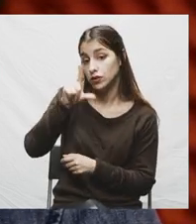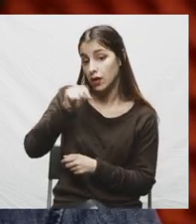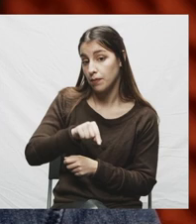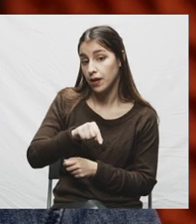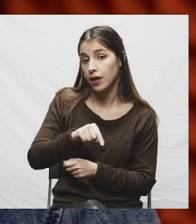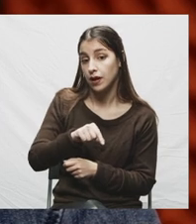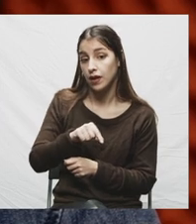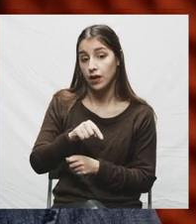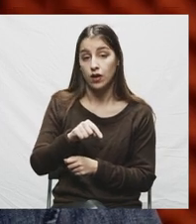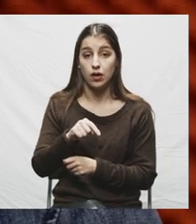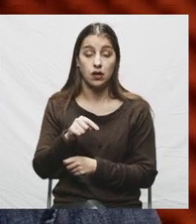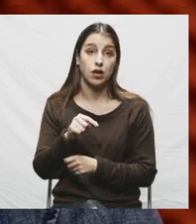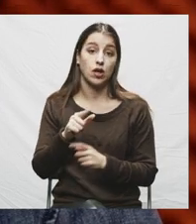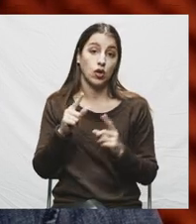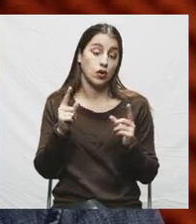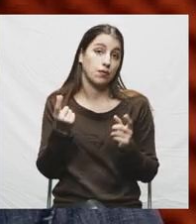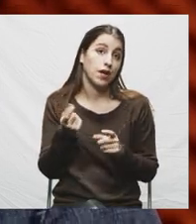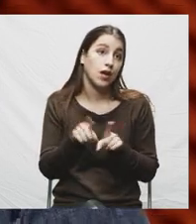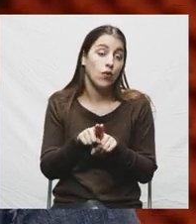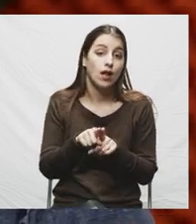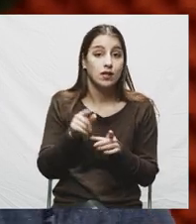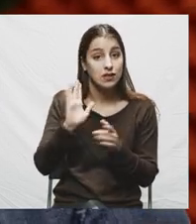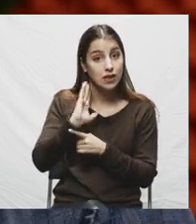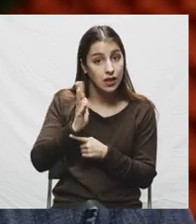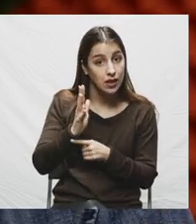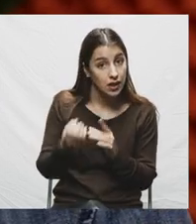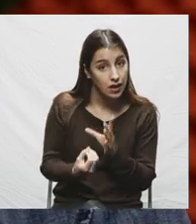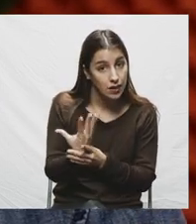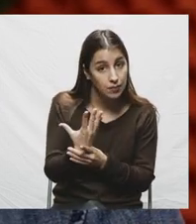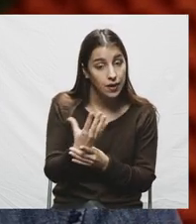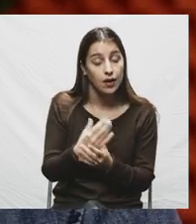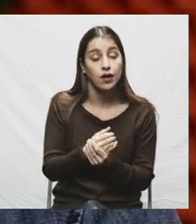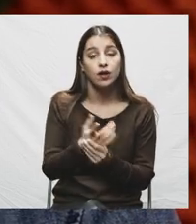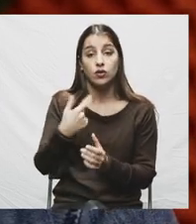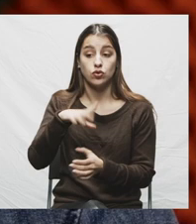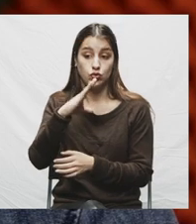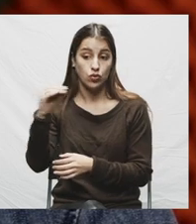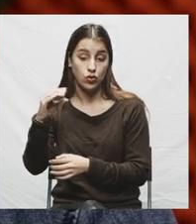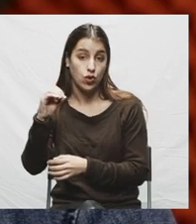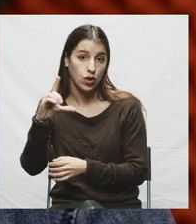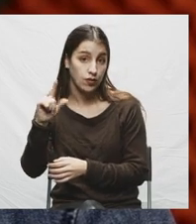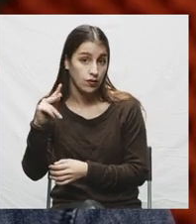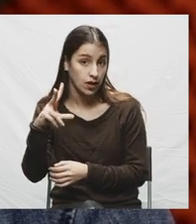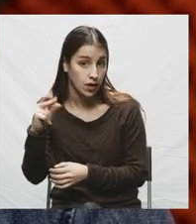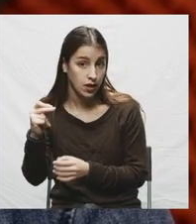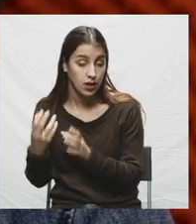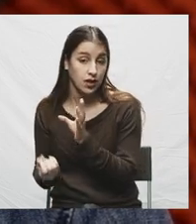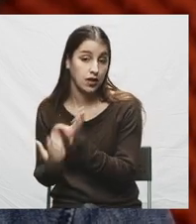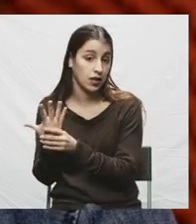We also did Movie Theater events. With João Manuel de Oliveira we created a series of events,